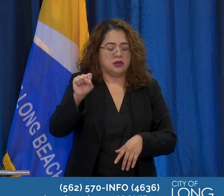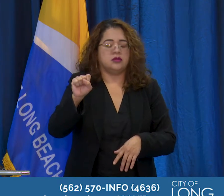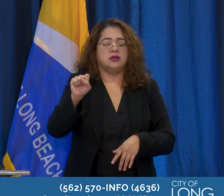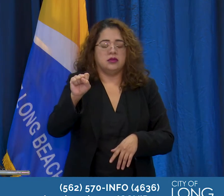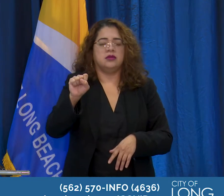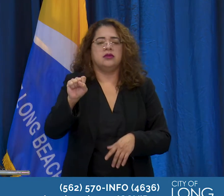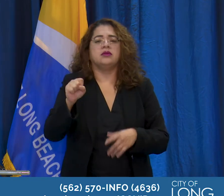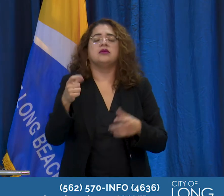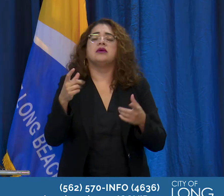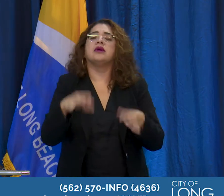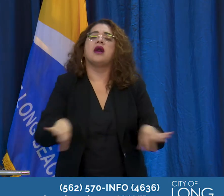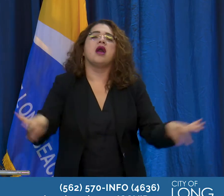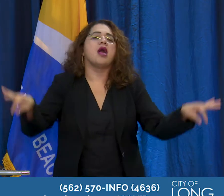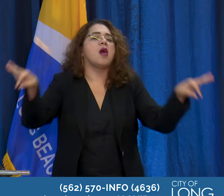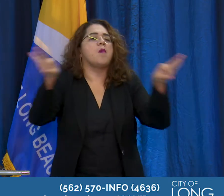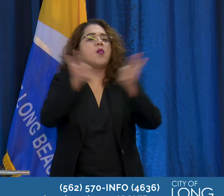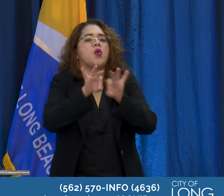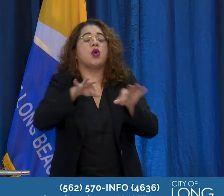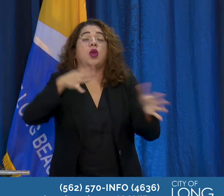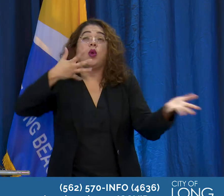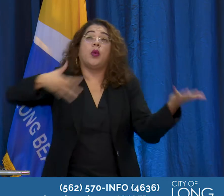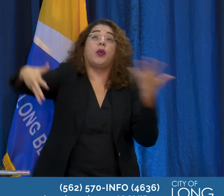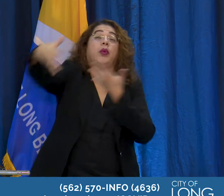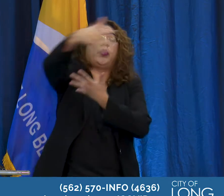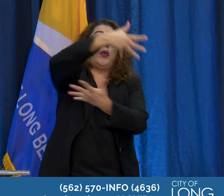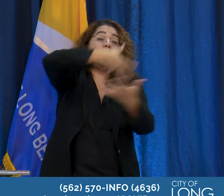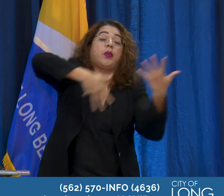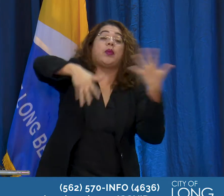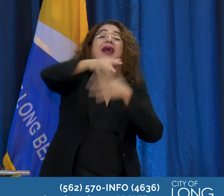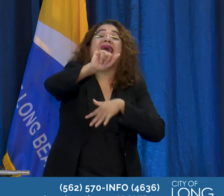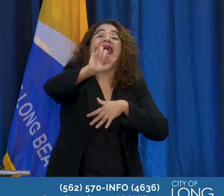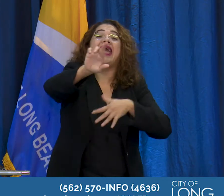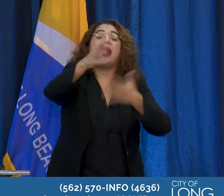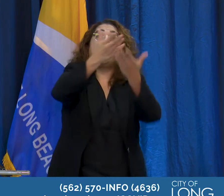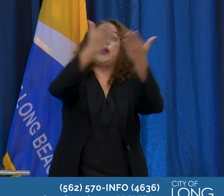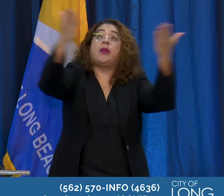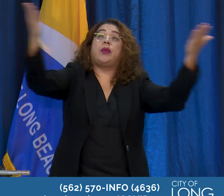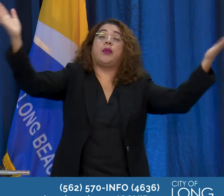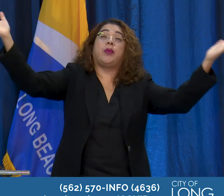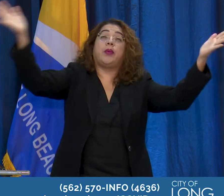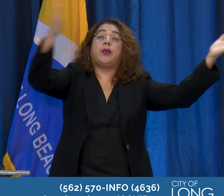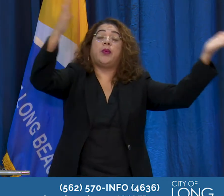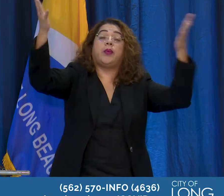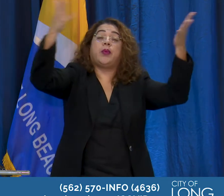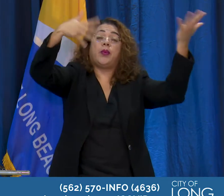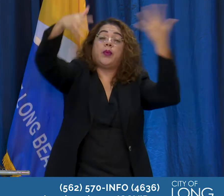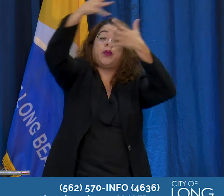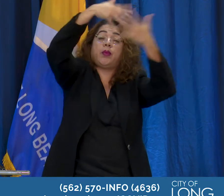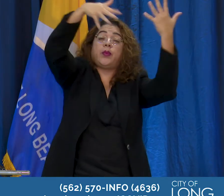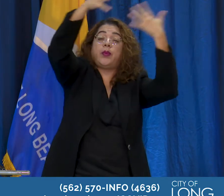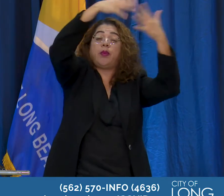ventilation and air movement is in preventing the spread of COVID-19.